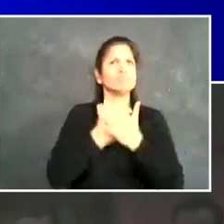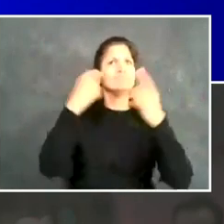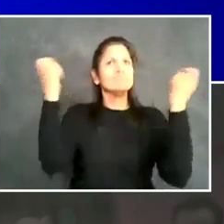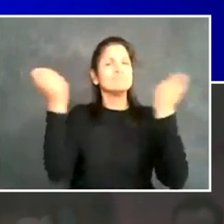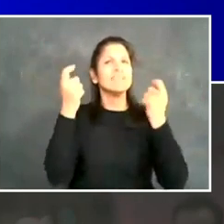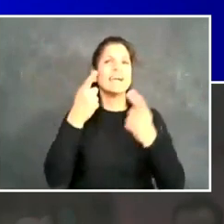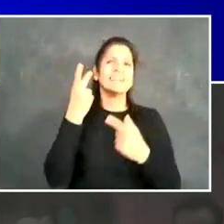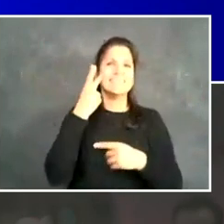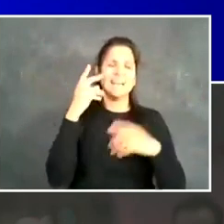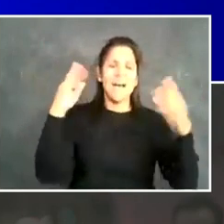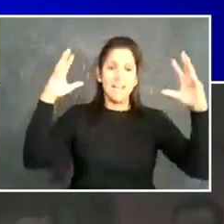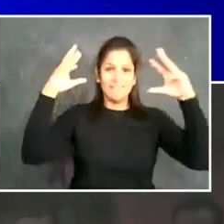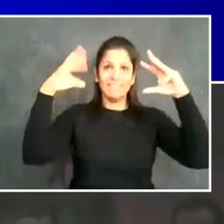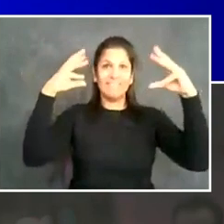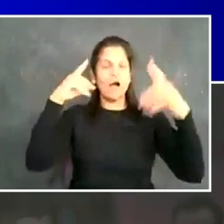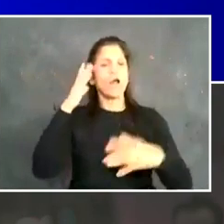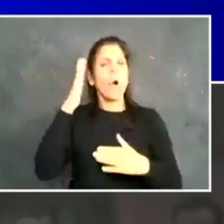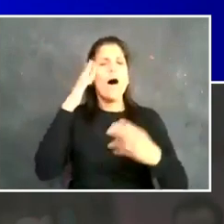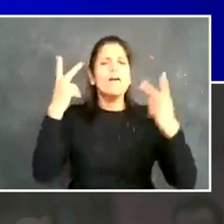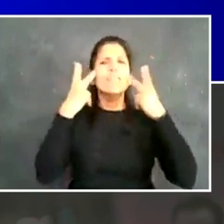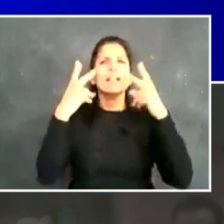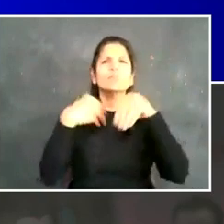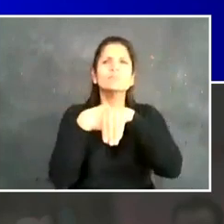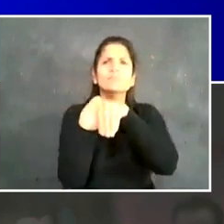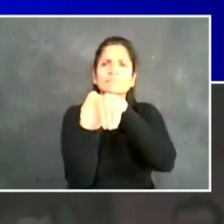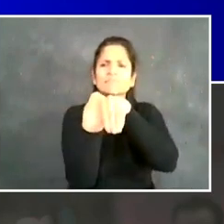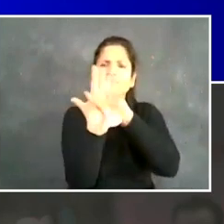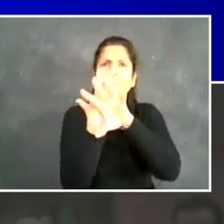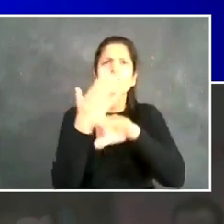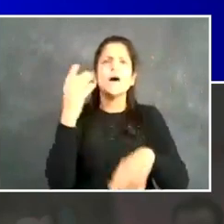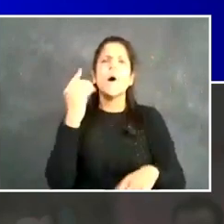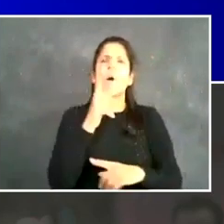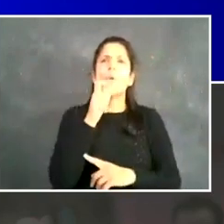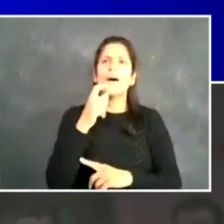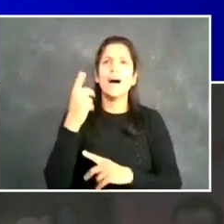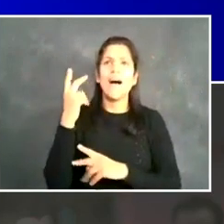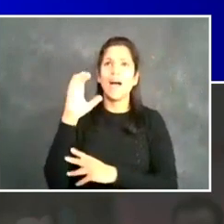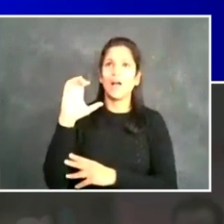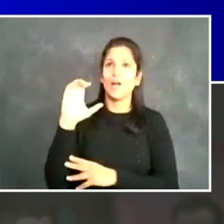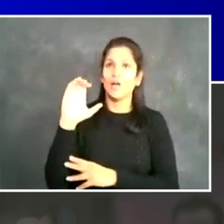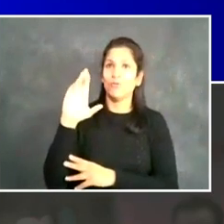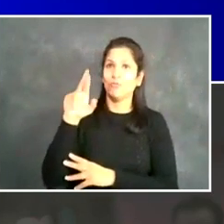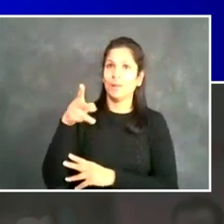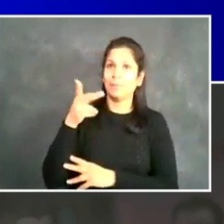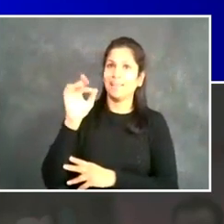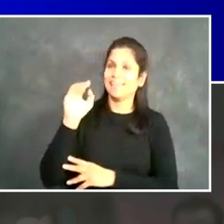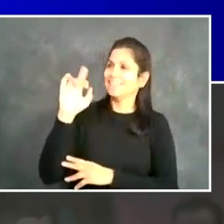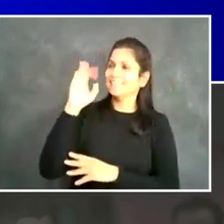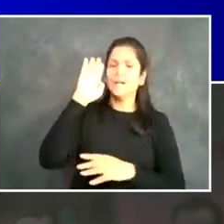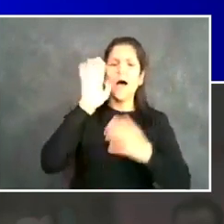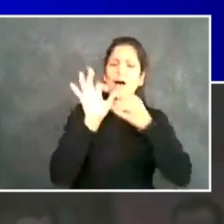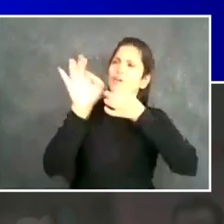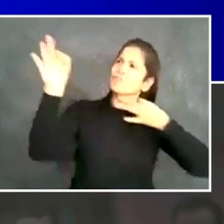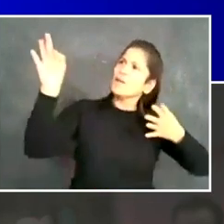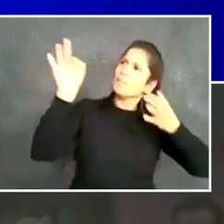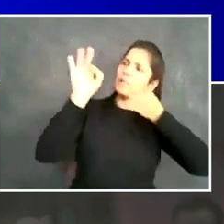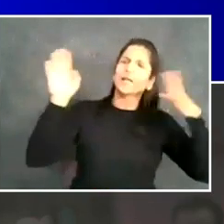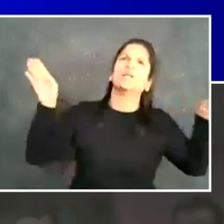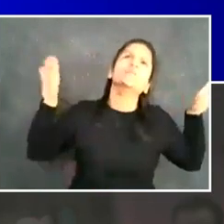NEW VISITOR IN OUR CITY. CUPID IS COMING TO NEW YORK CITY.